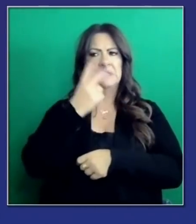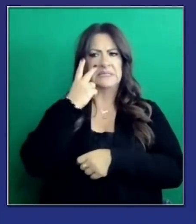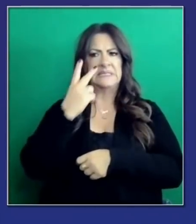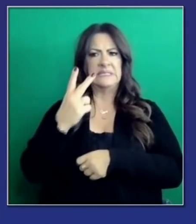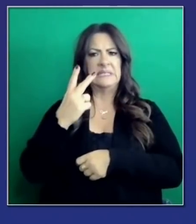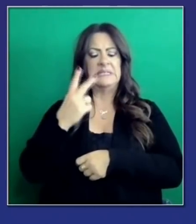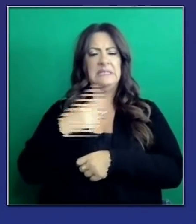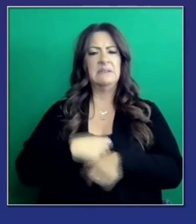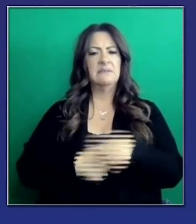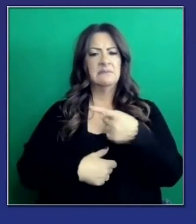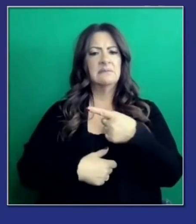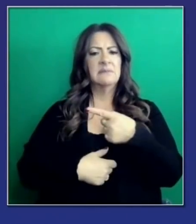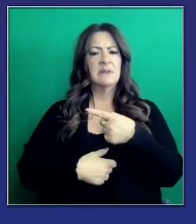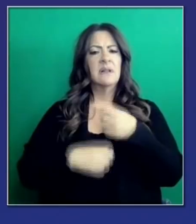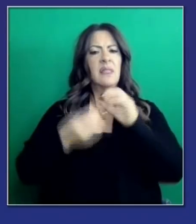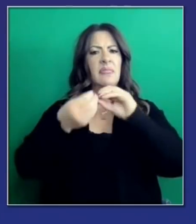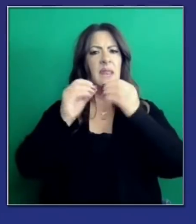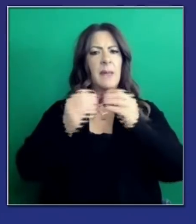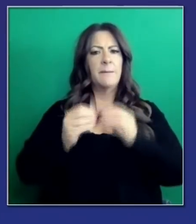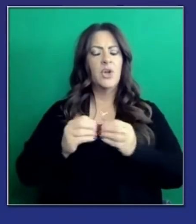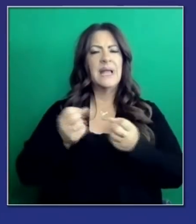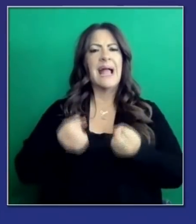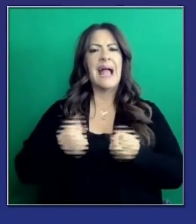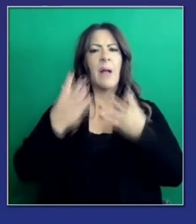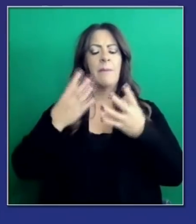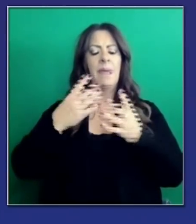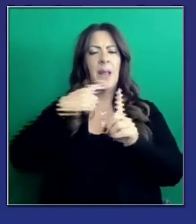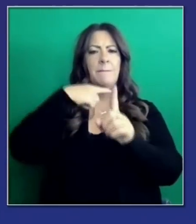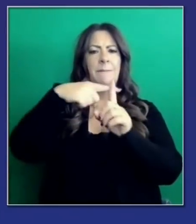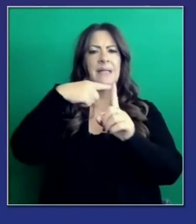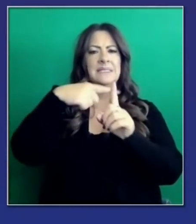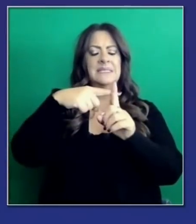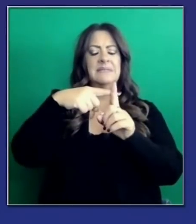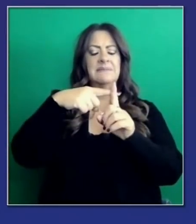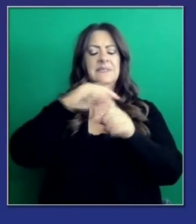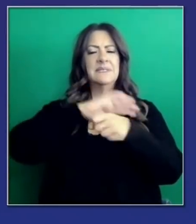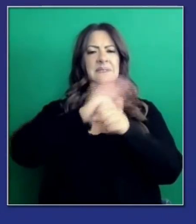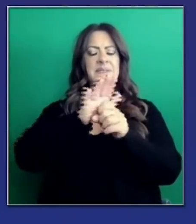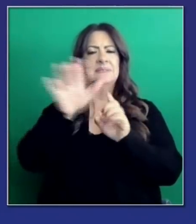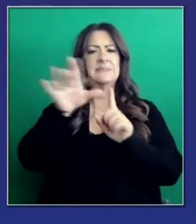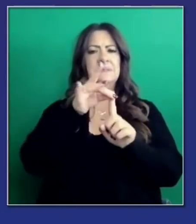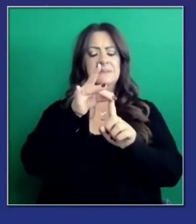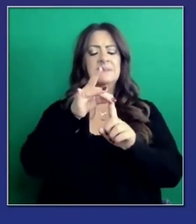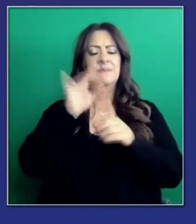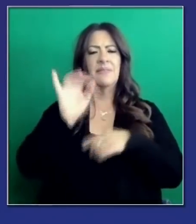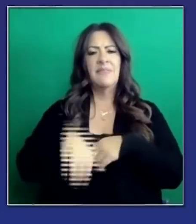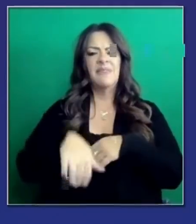A POPULATION PERSPECTIVE, CERTAINLY AND ARIZONA IN TERMS OF ITS REGIONAL PROXIMITY.